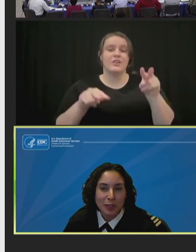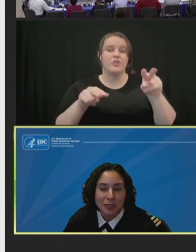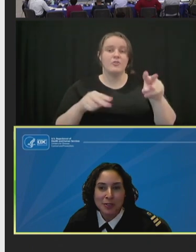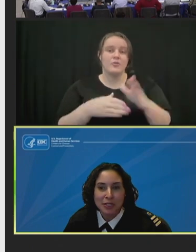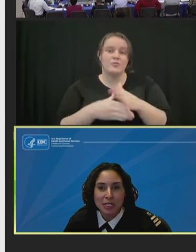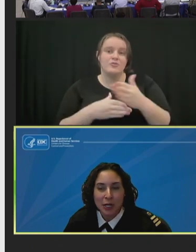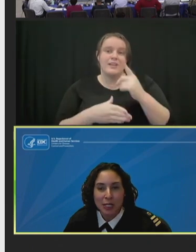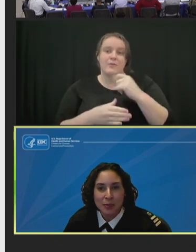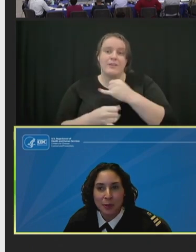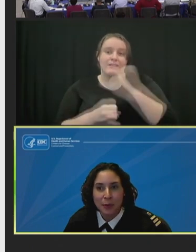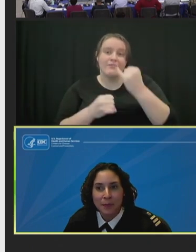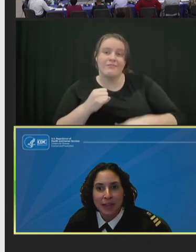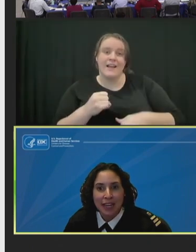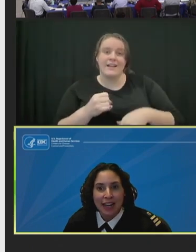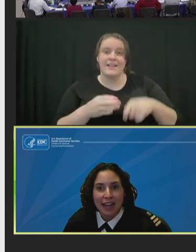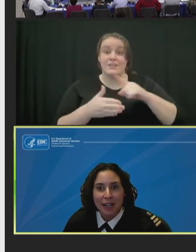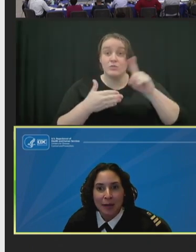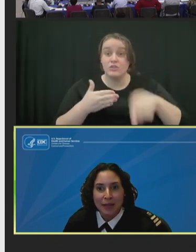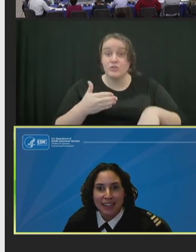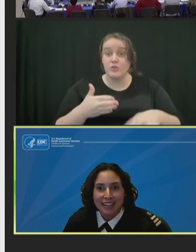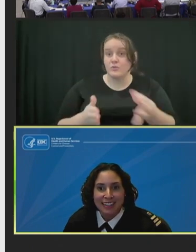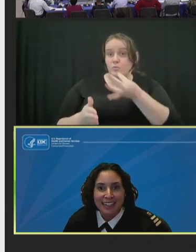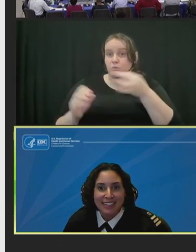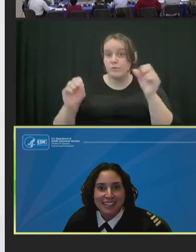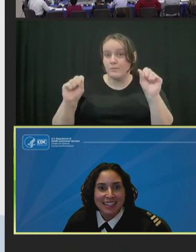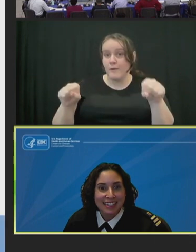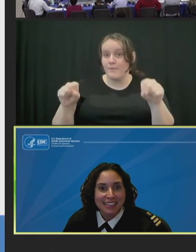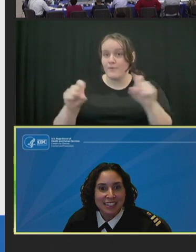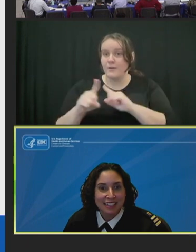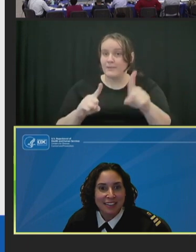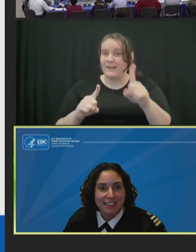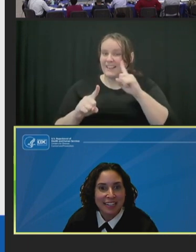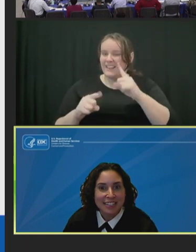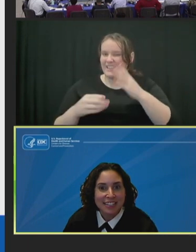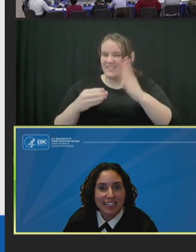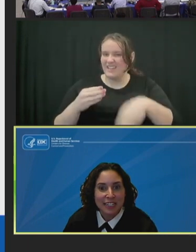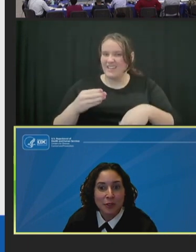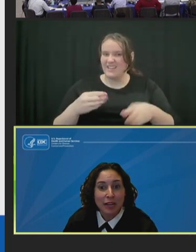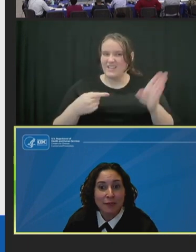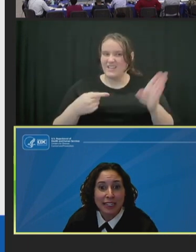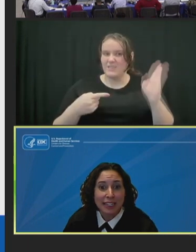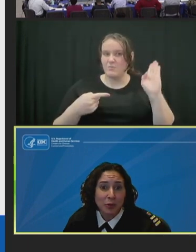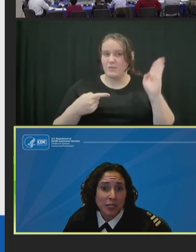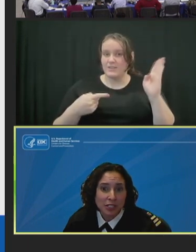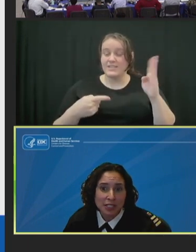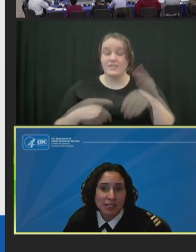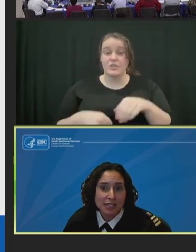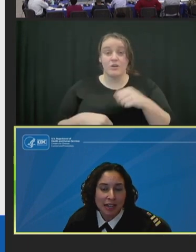as soon as possible. And I think that's the end. Next slide. If you have any questions,